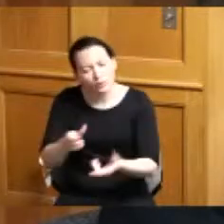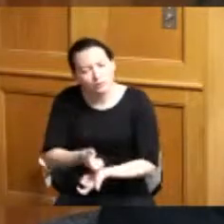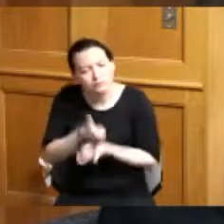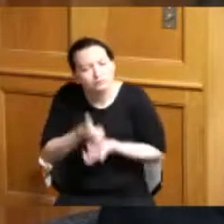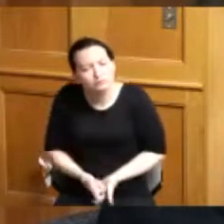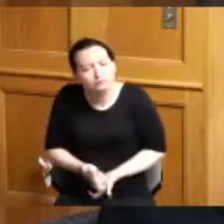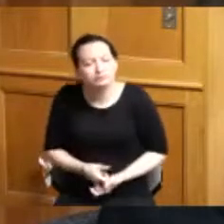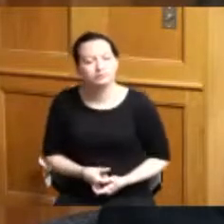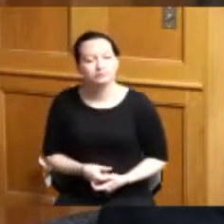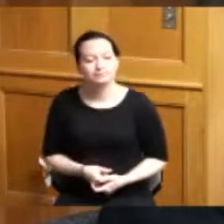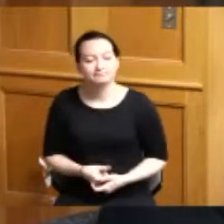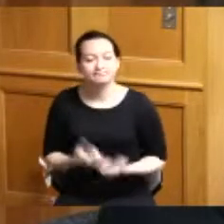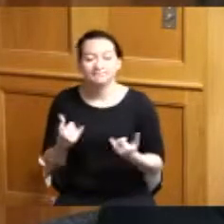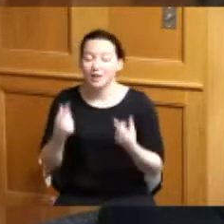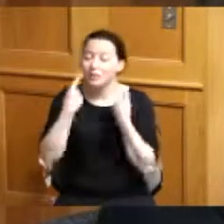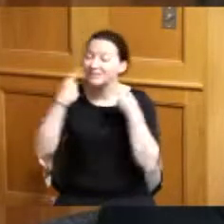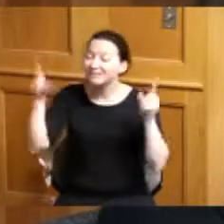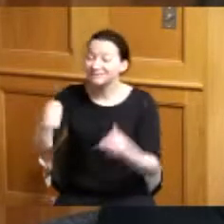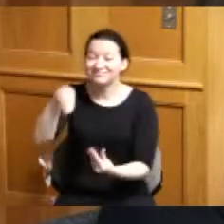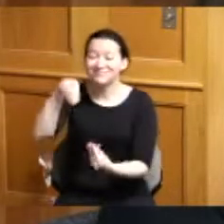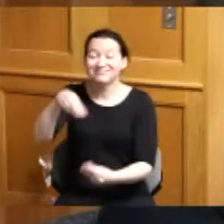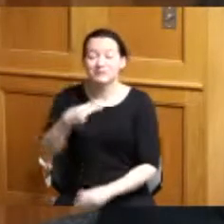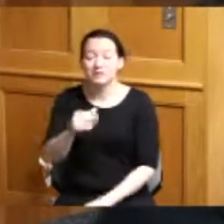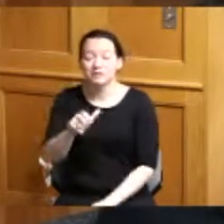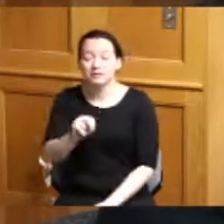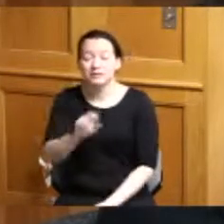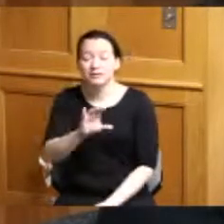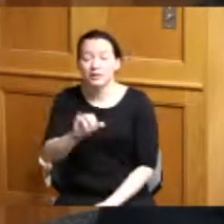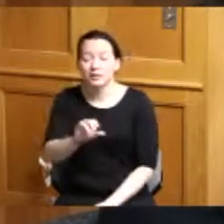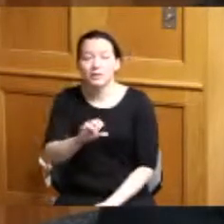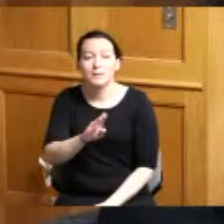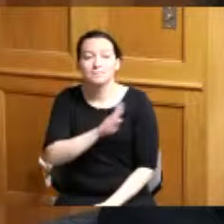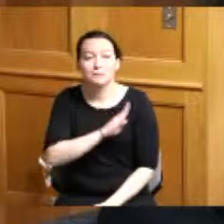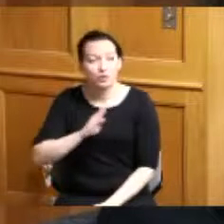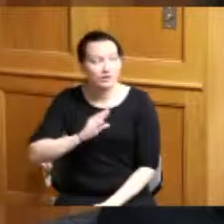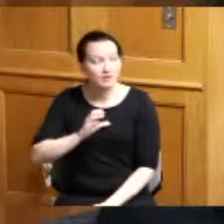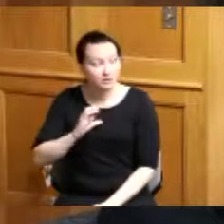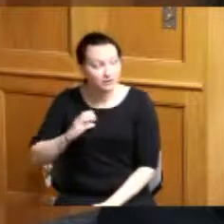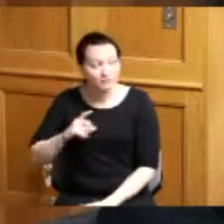now therefore be a proclaimed that the Hamilton County Board of County Commissioners recognizes